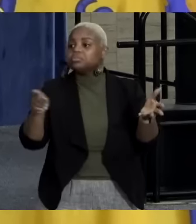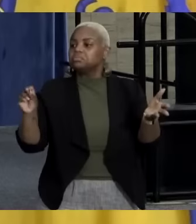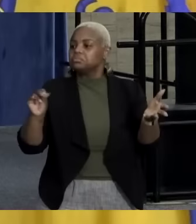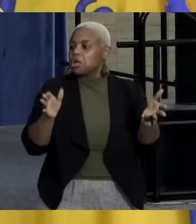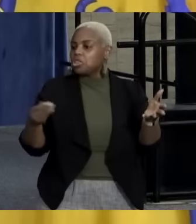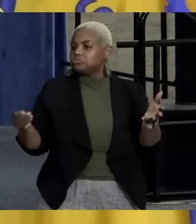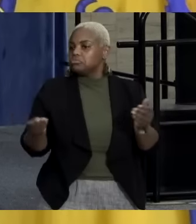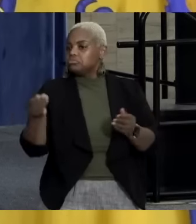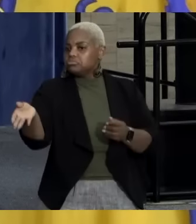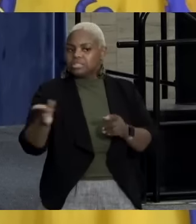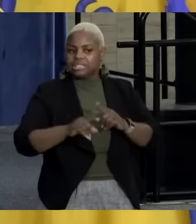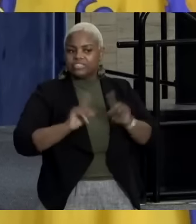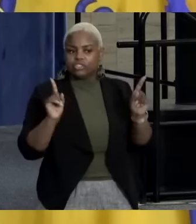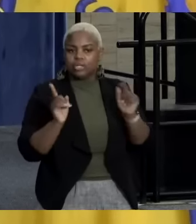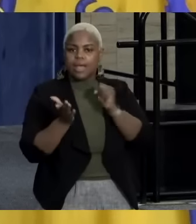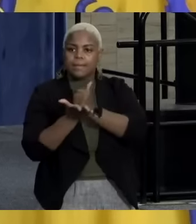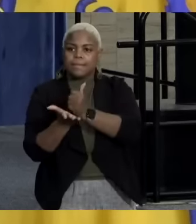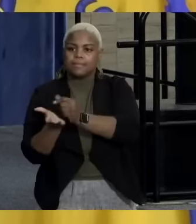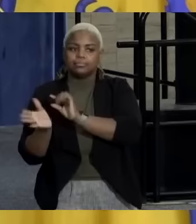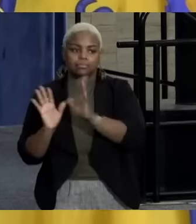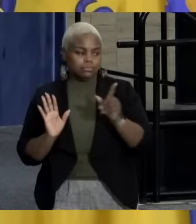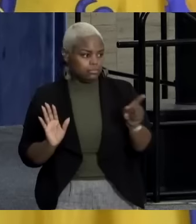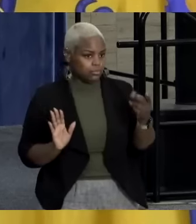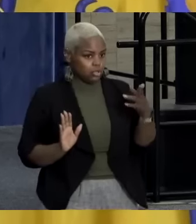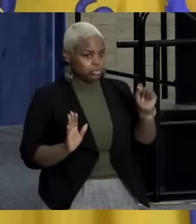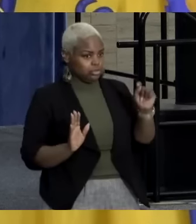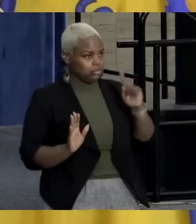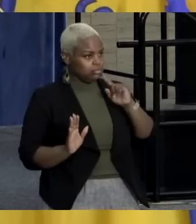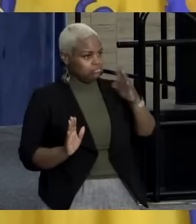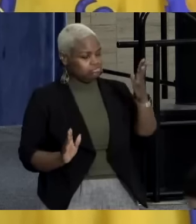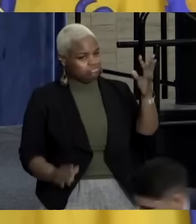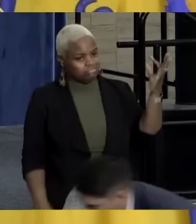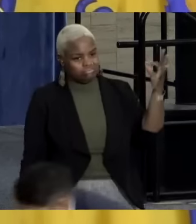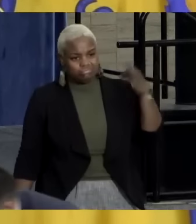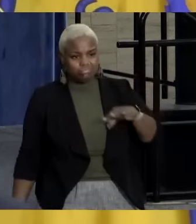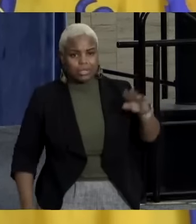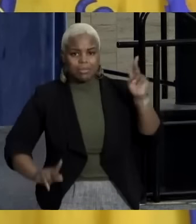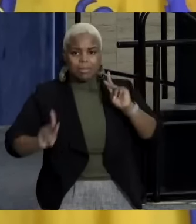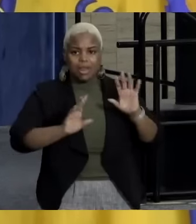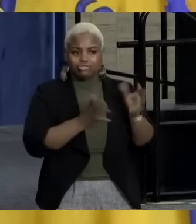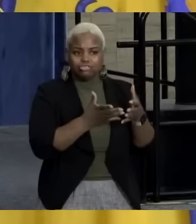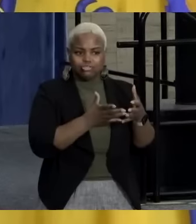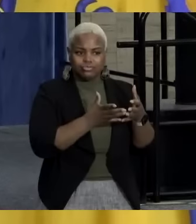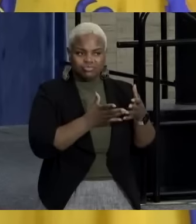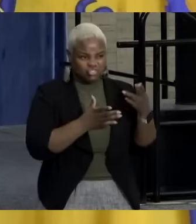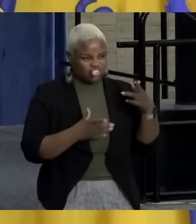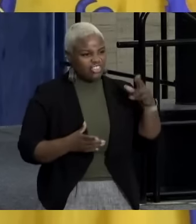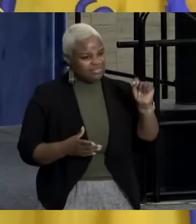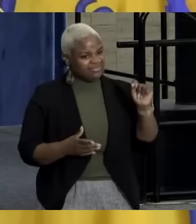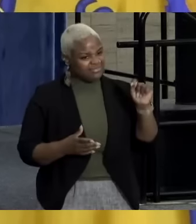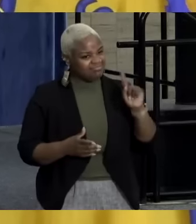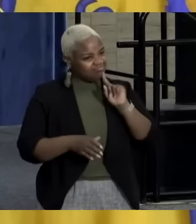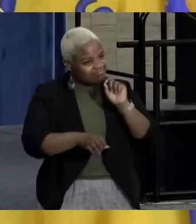the health outcomes of women on a population level than hormone replacement therapy.